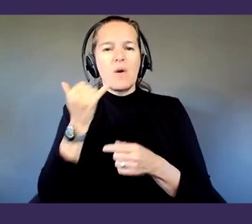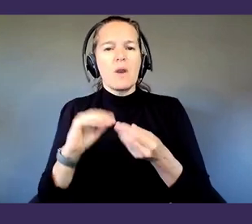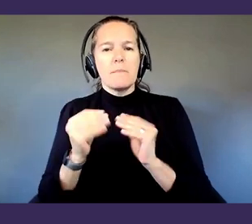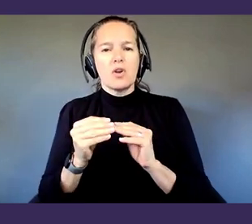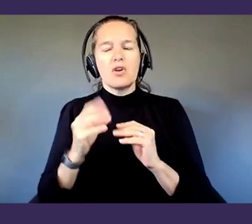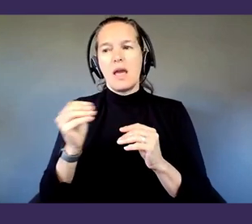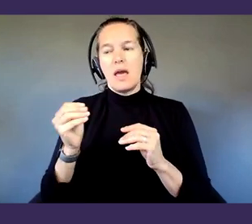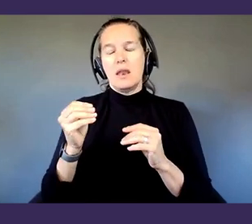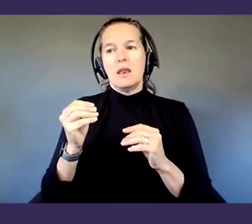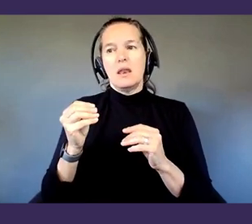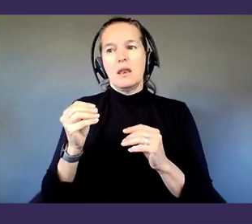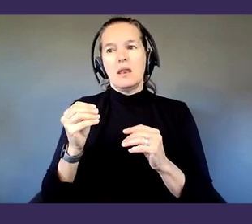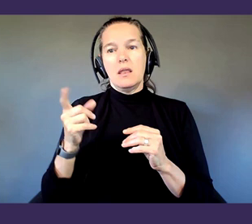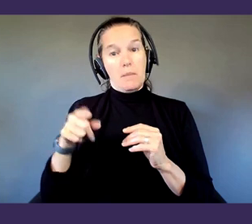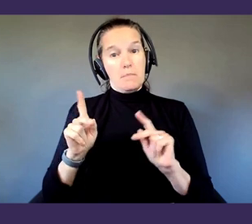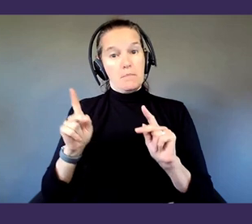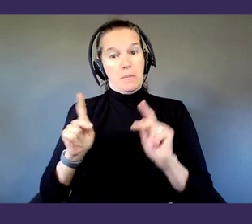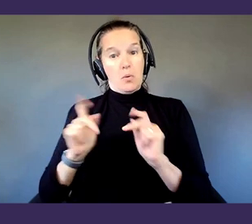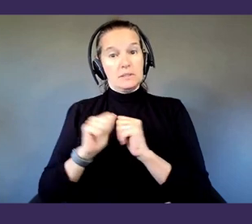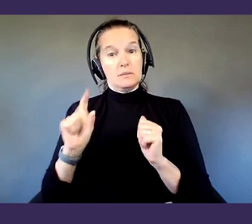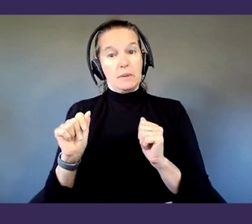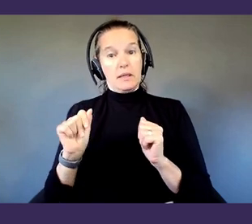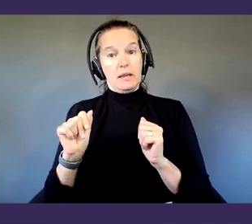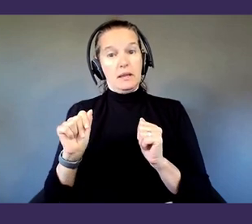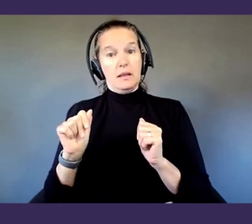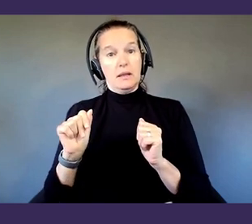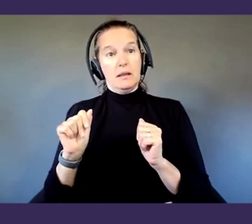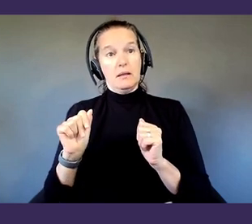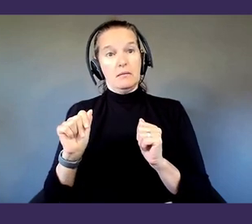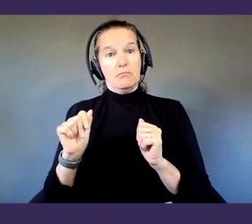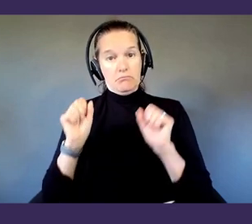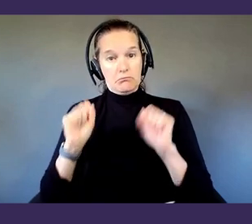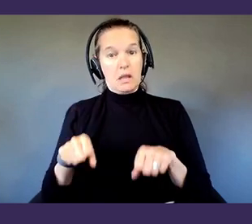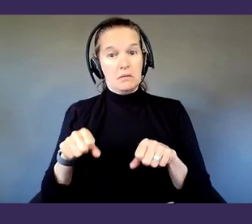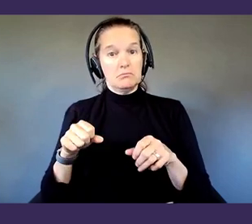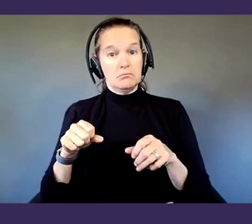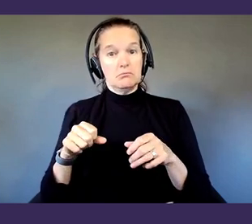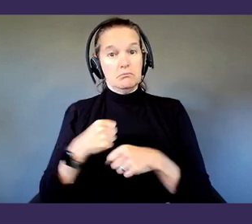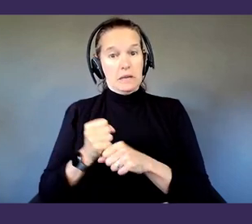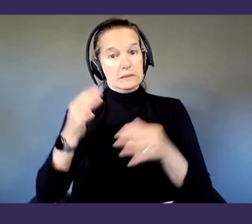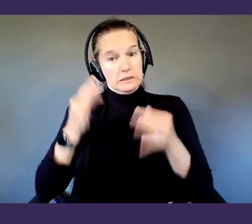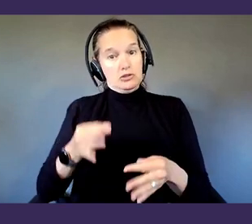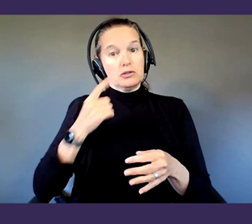in terms of protections and allows them to make their own decisions and for those decisions,